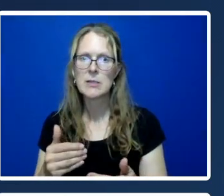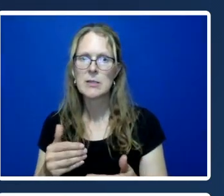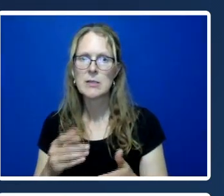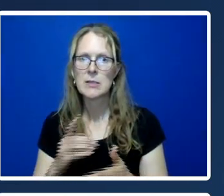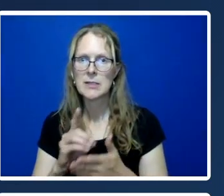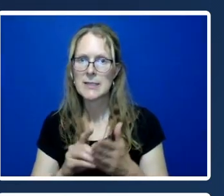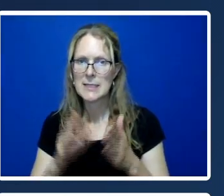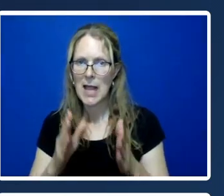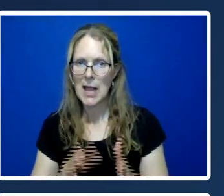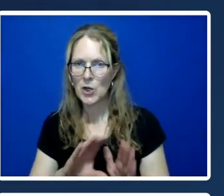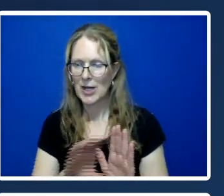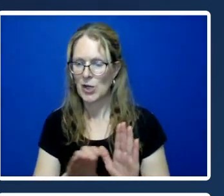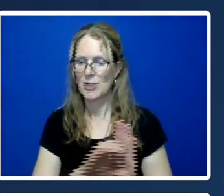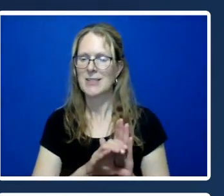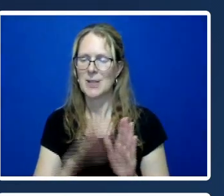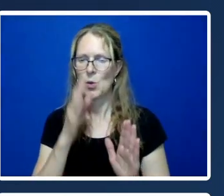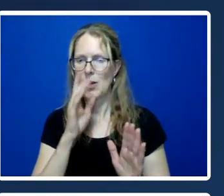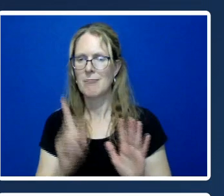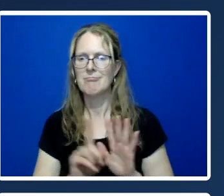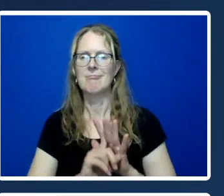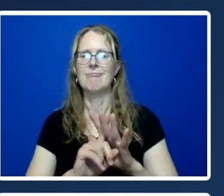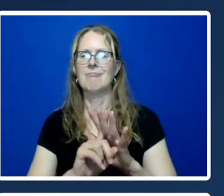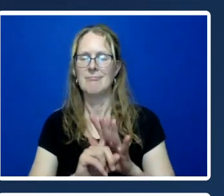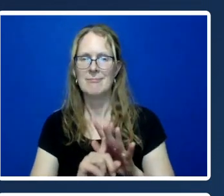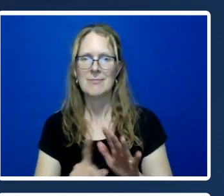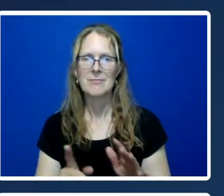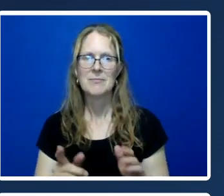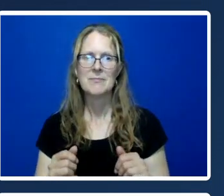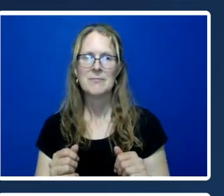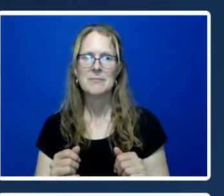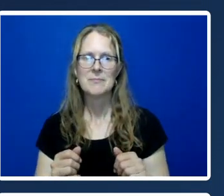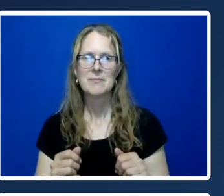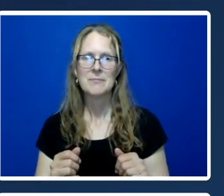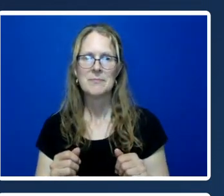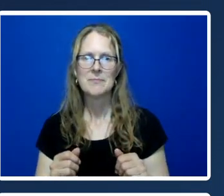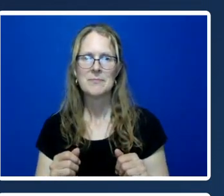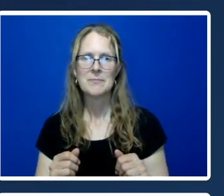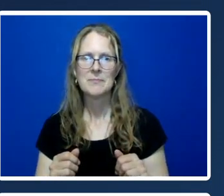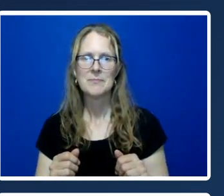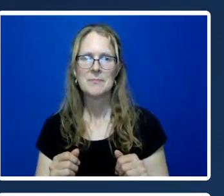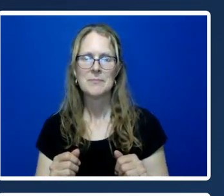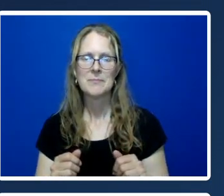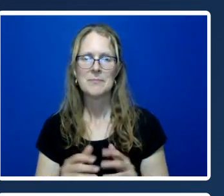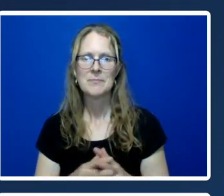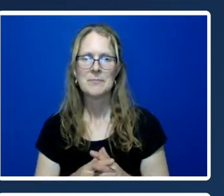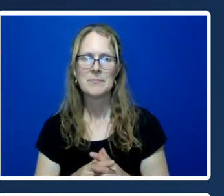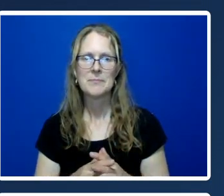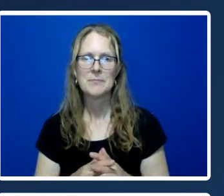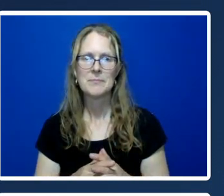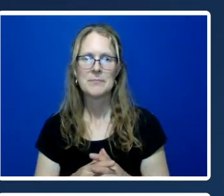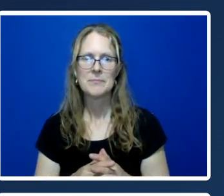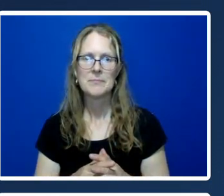or at least they start to build these characteristics -- curious and empathetic,